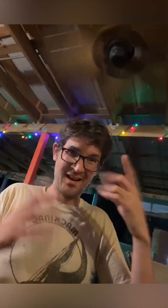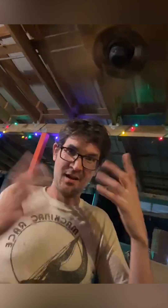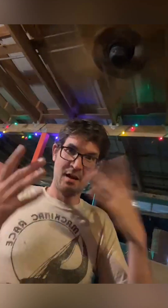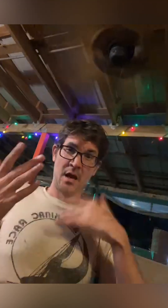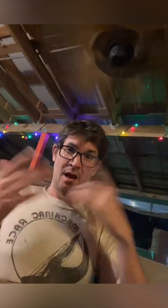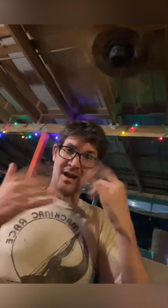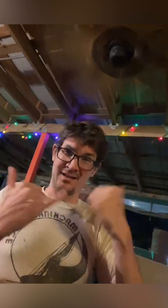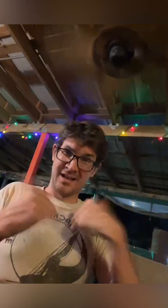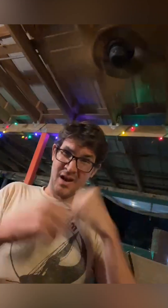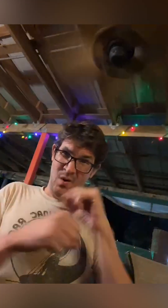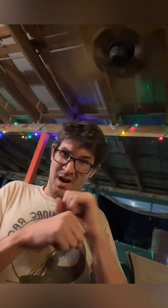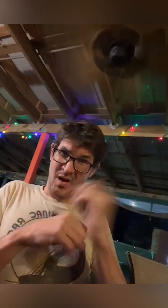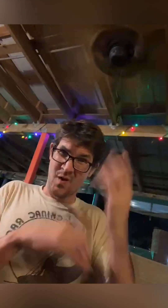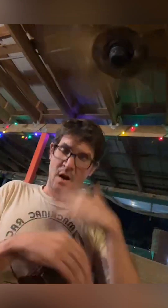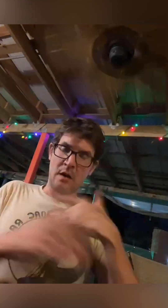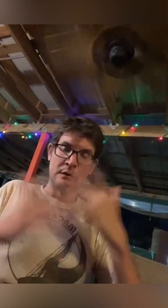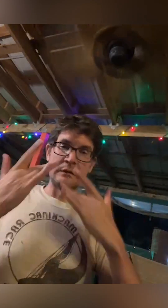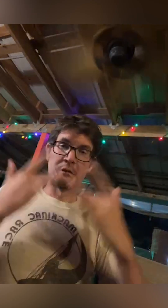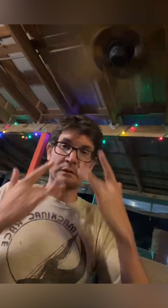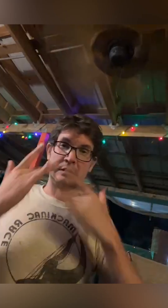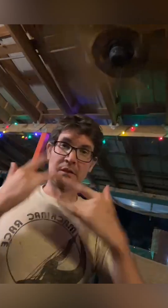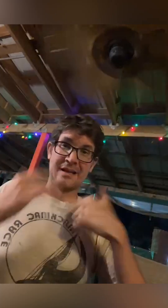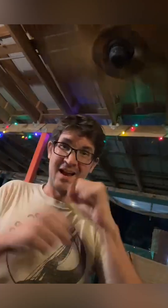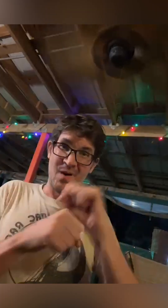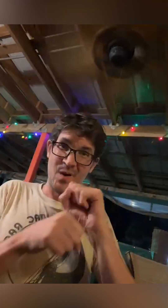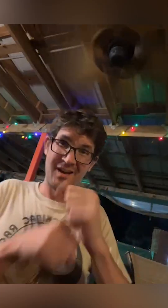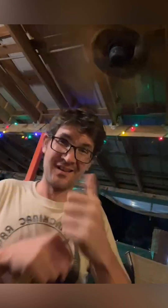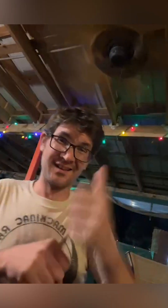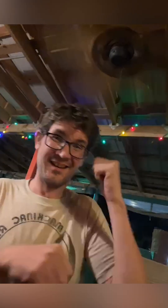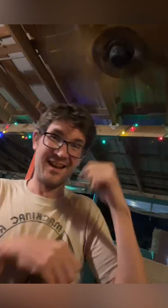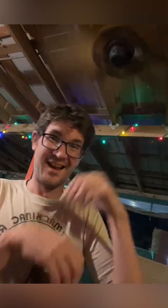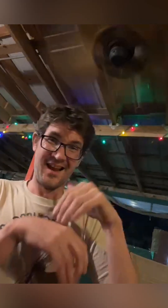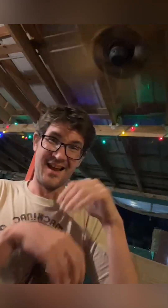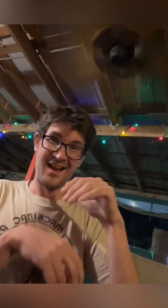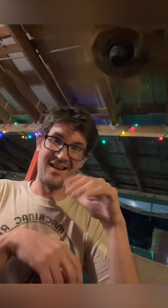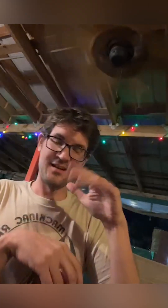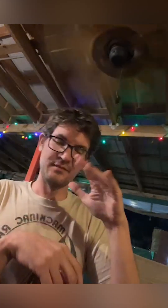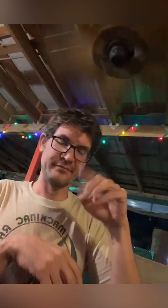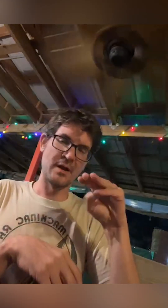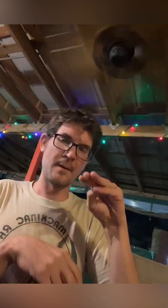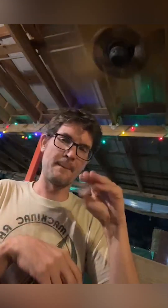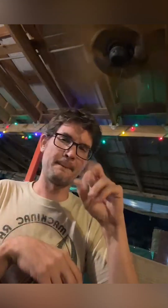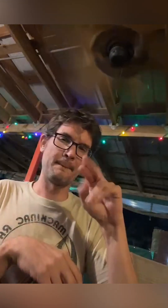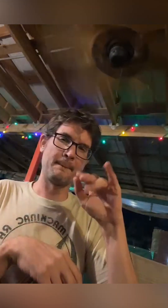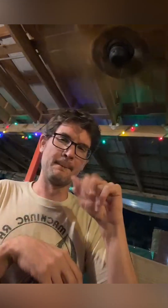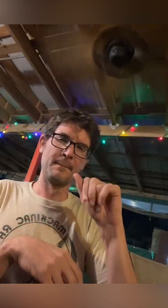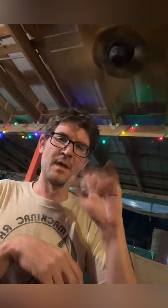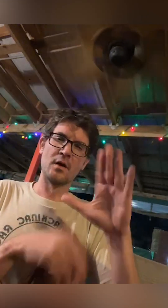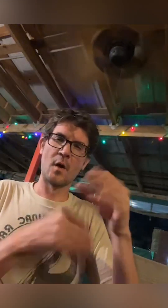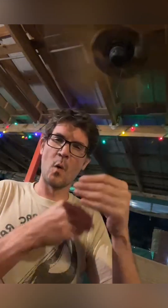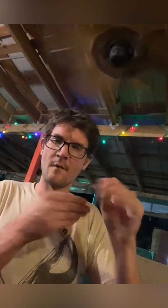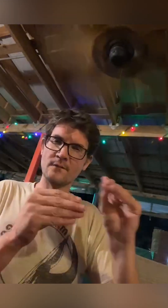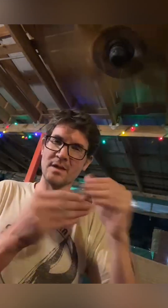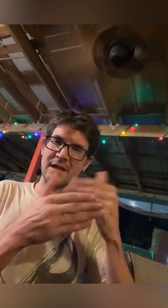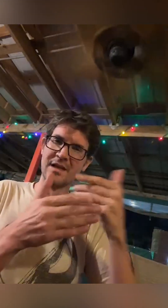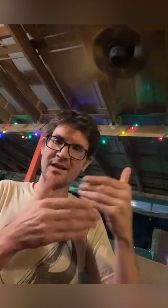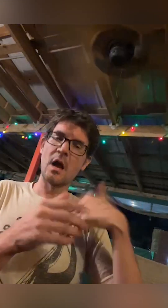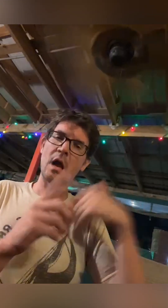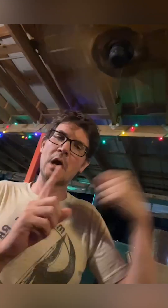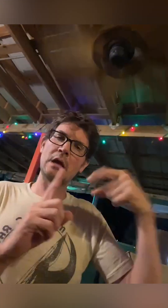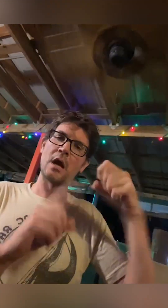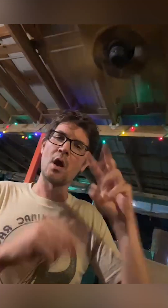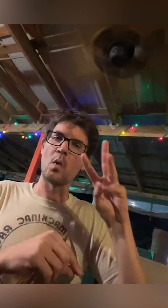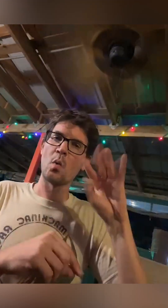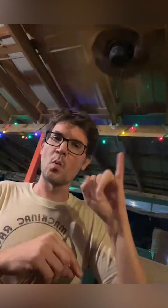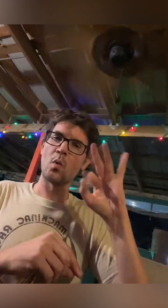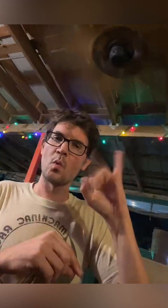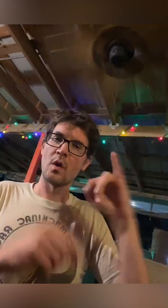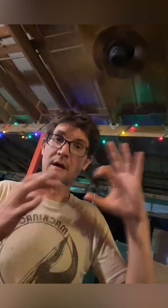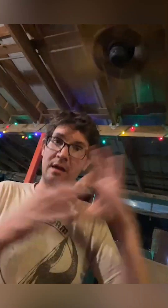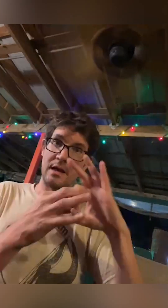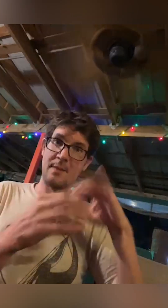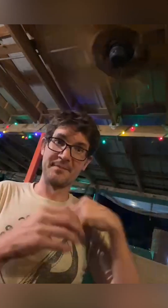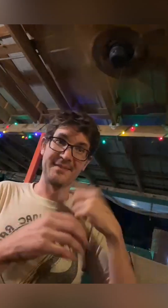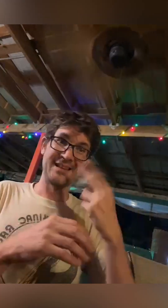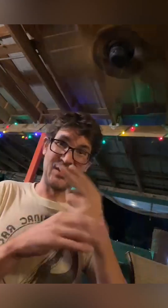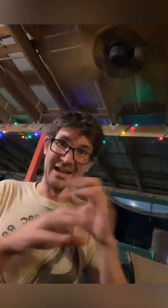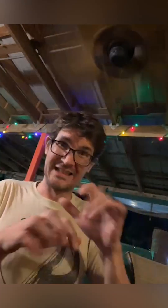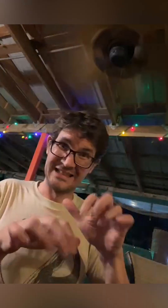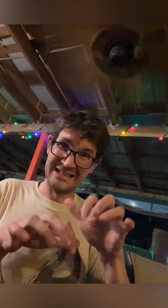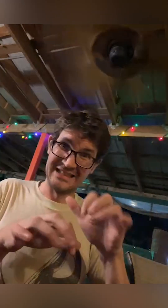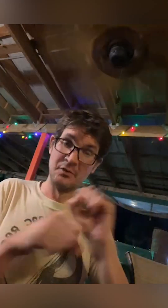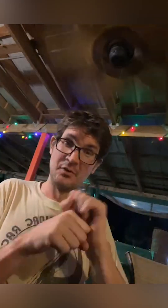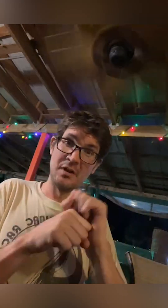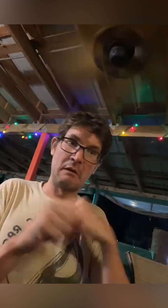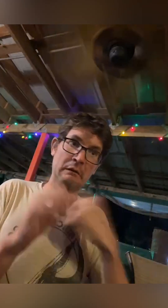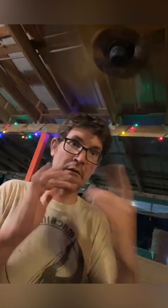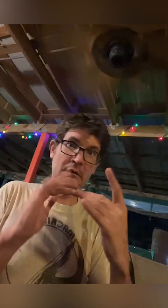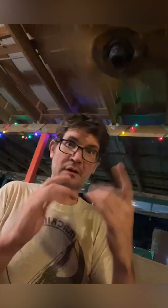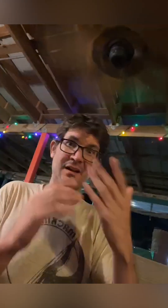I barely had any power, so I ended up working right by the marina office where the Wi-Fi actually works.